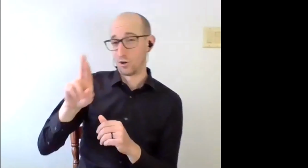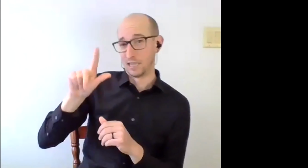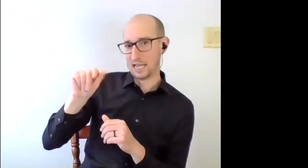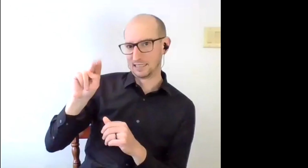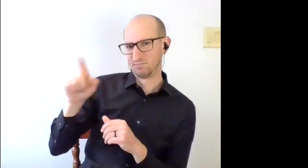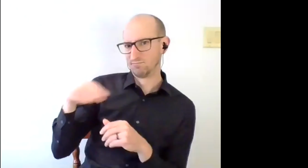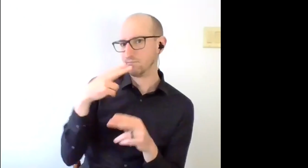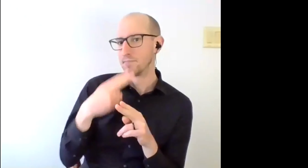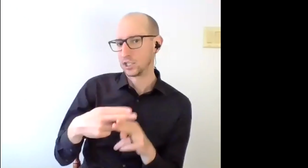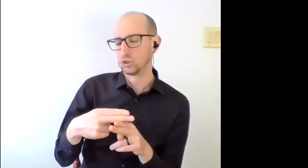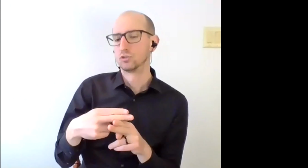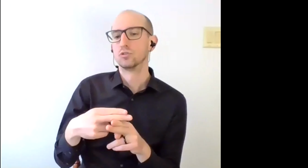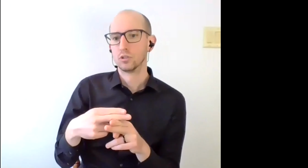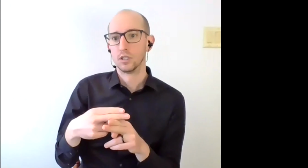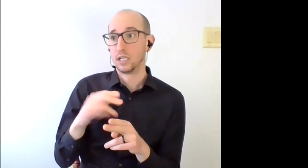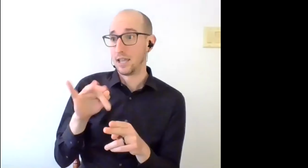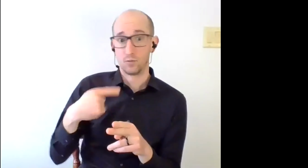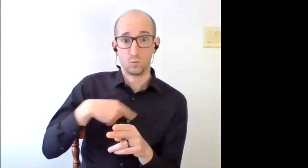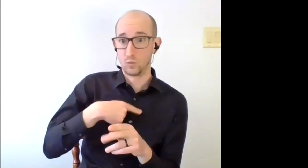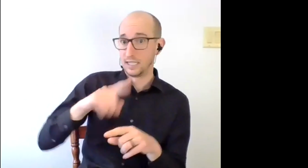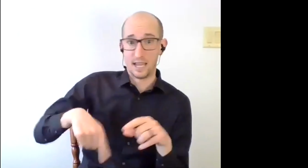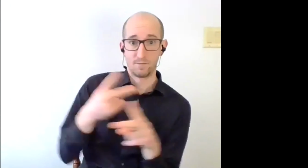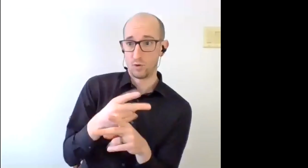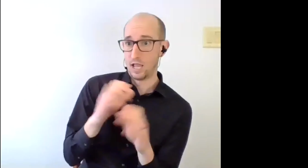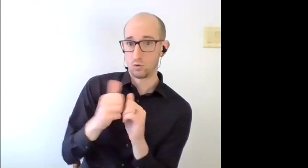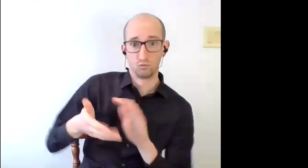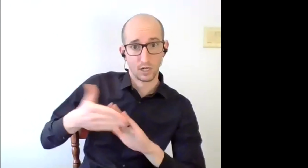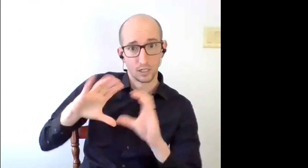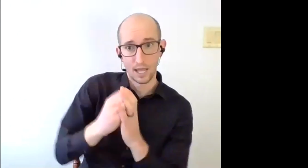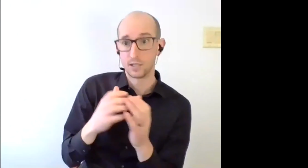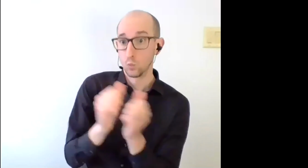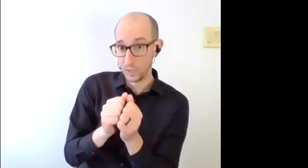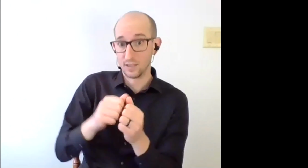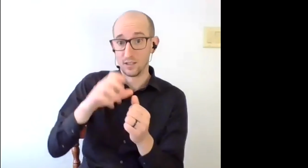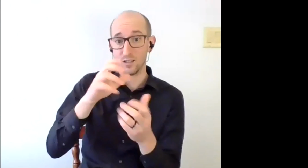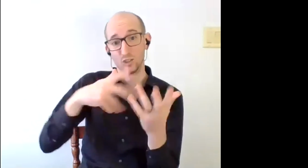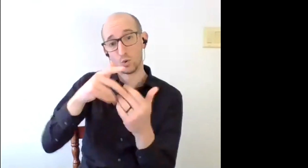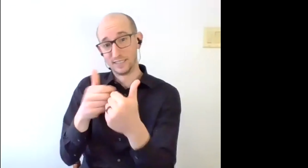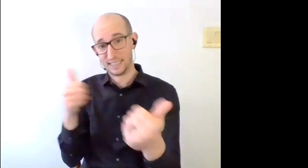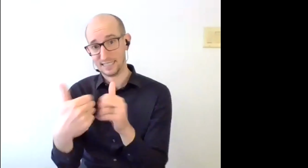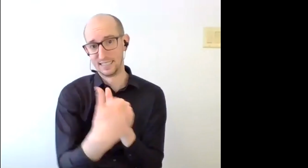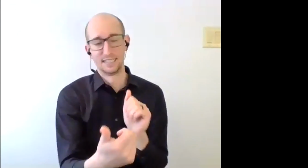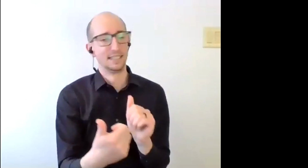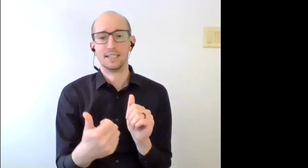for very limited number of programs that require face-to-face instruction. As Dr. Lange said, if we cannot